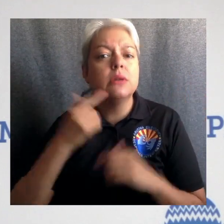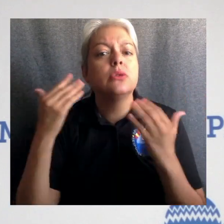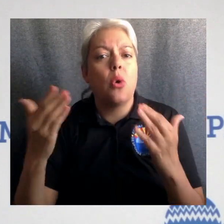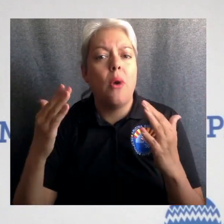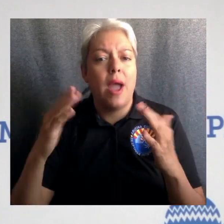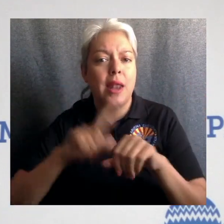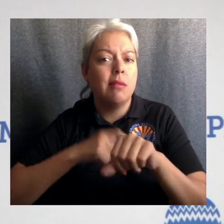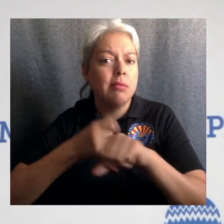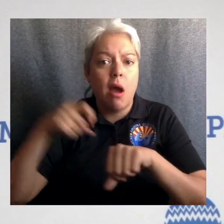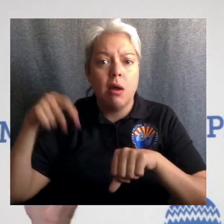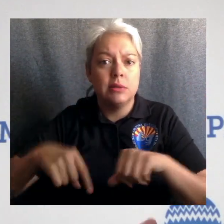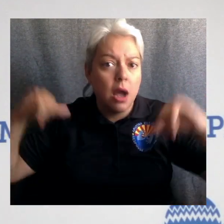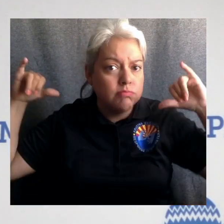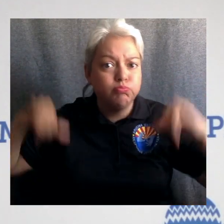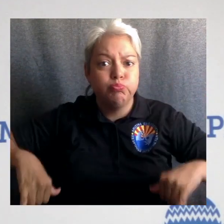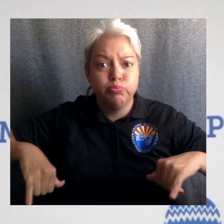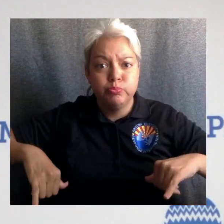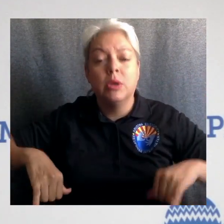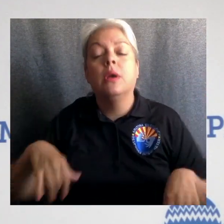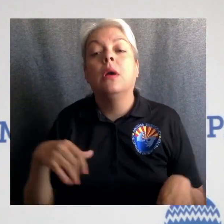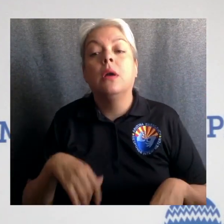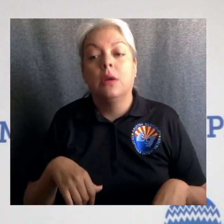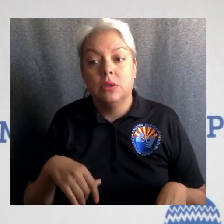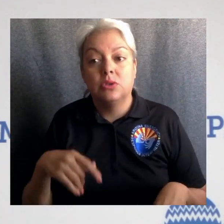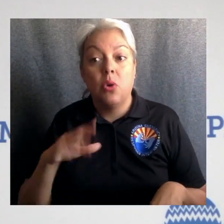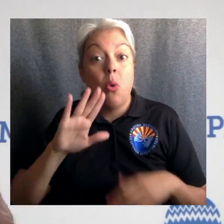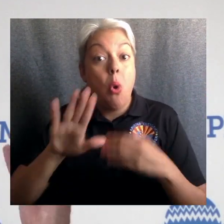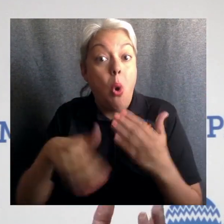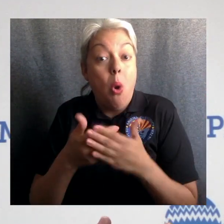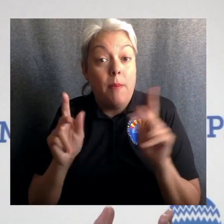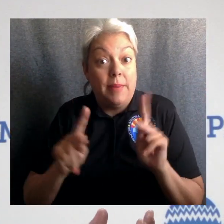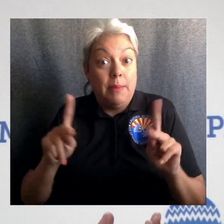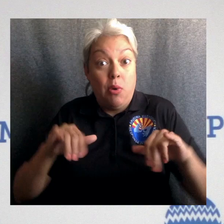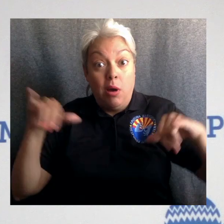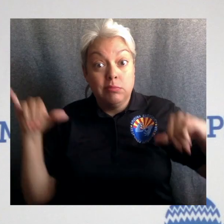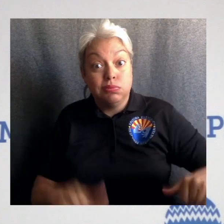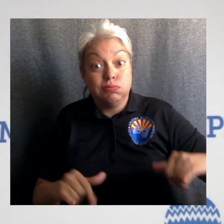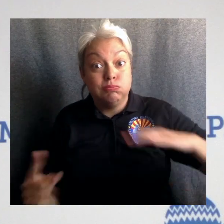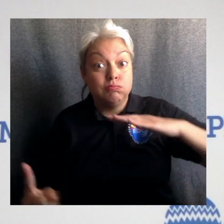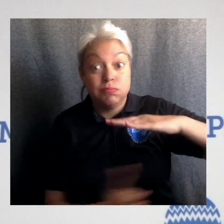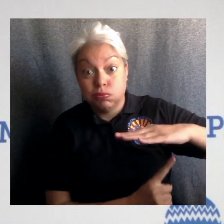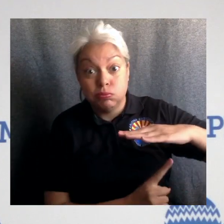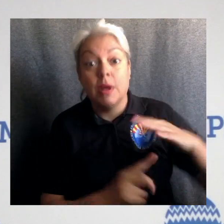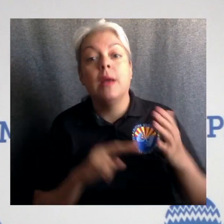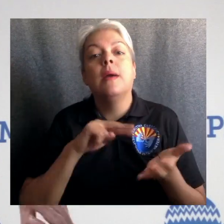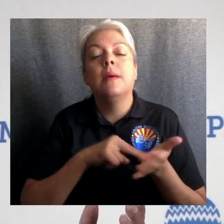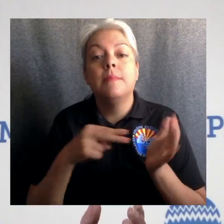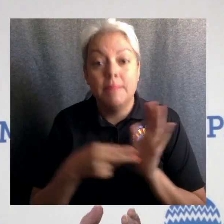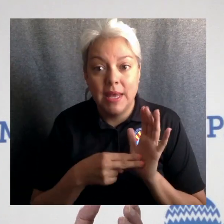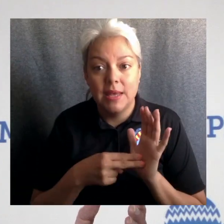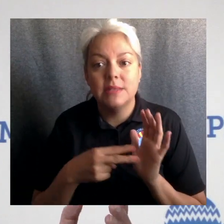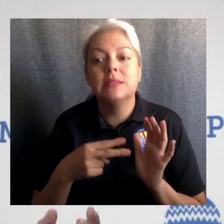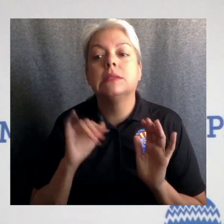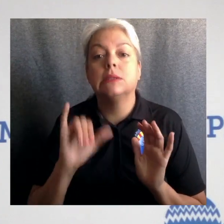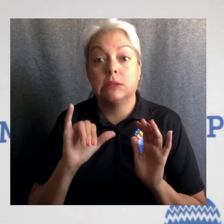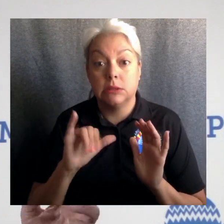We essentially quarantined the whole population. So in order to get out of that, now we’re going to bank on isolation and quarantine